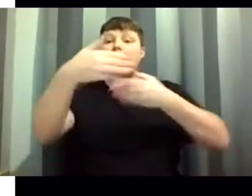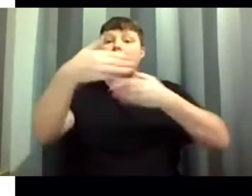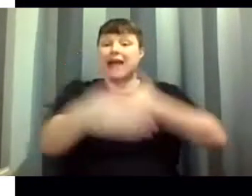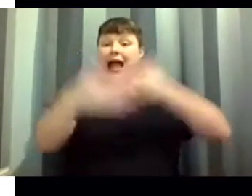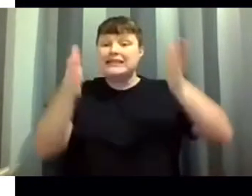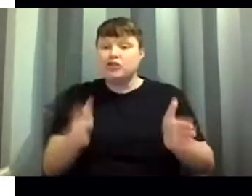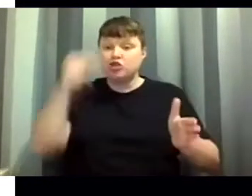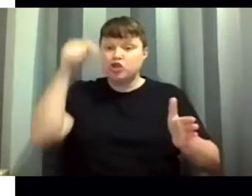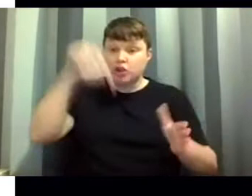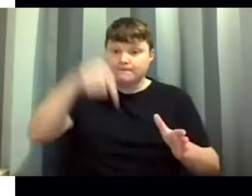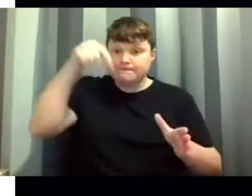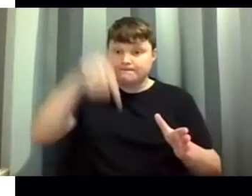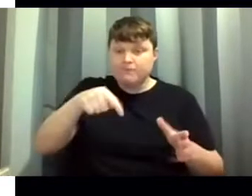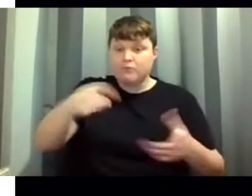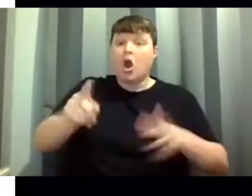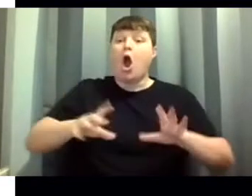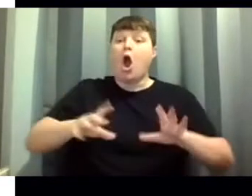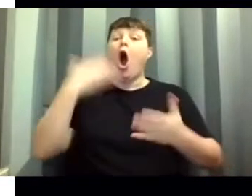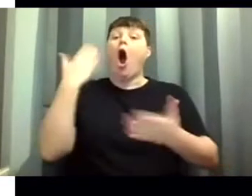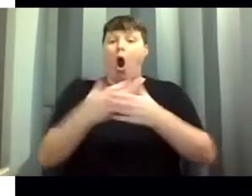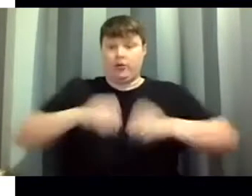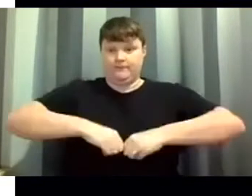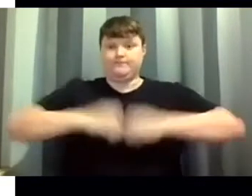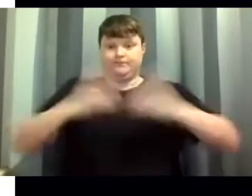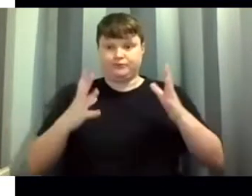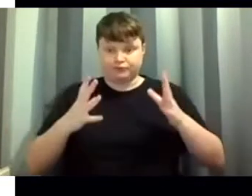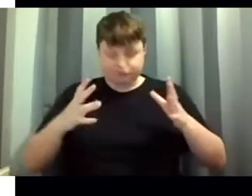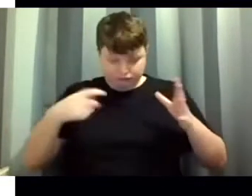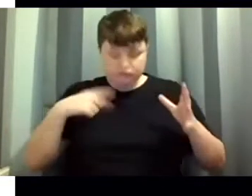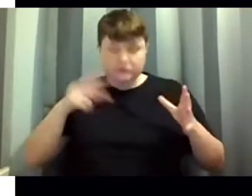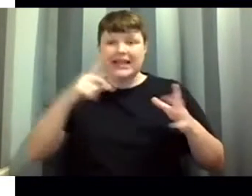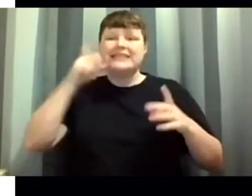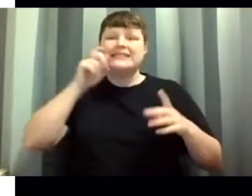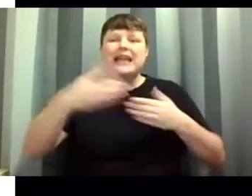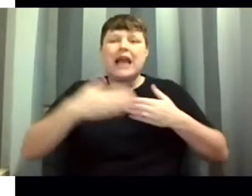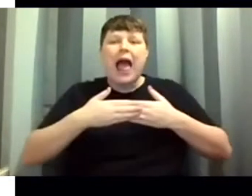switches on and represents the average effect of that rainfall. So, the level of